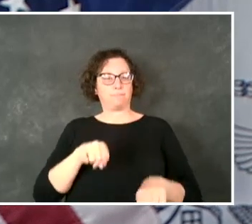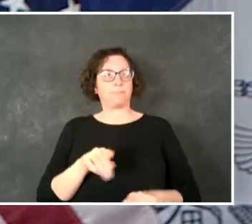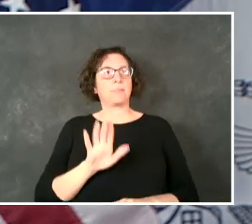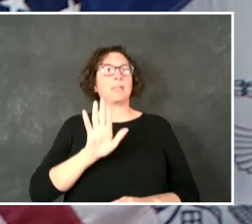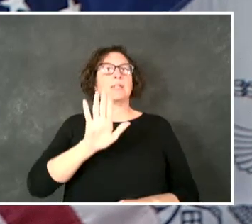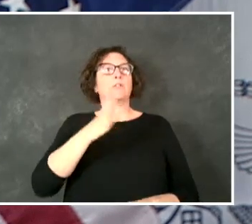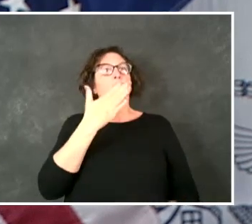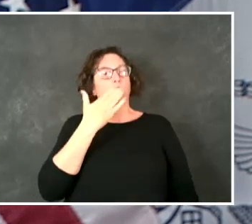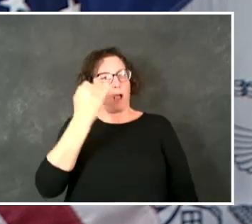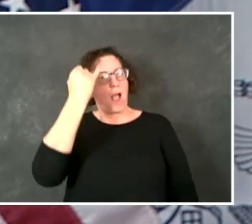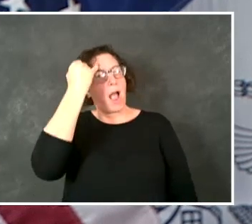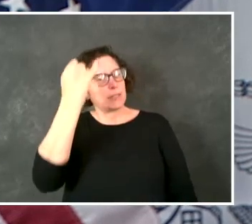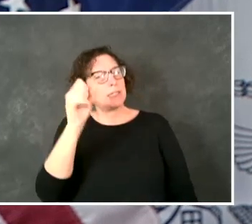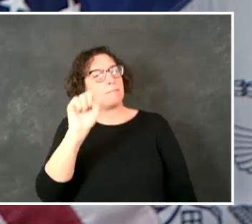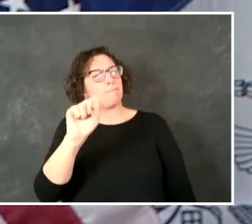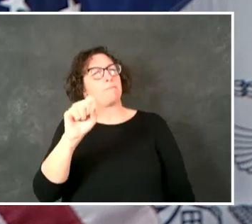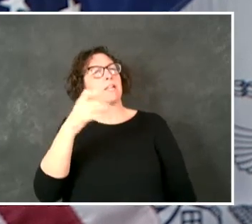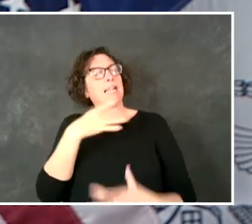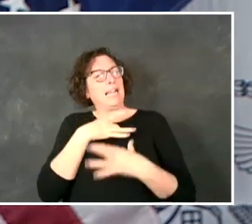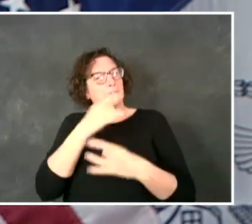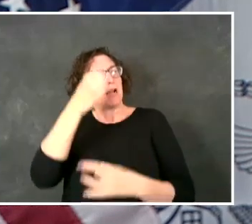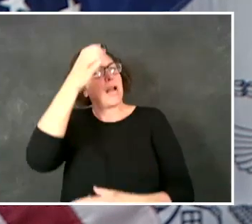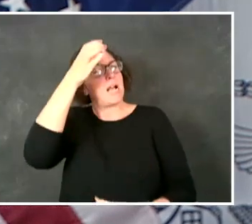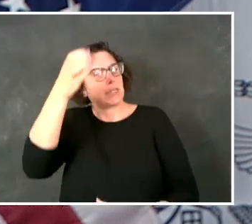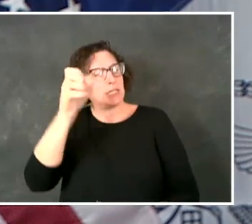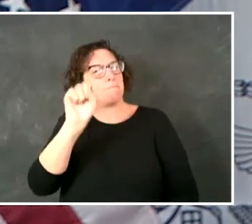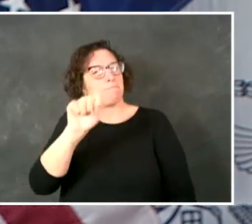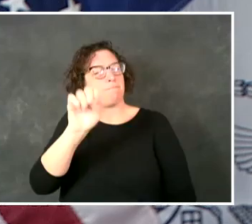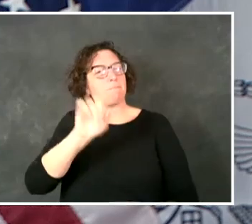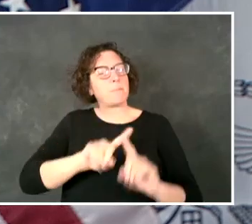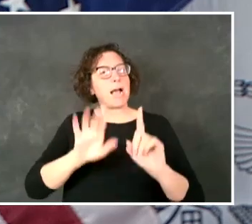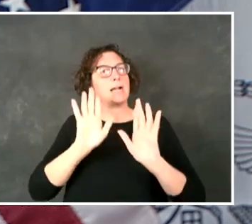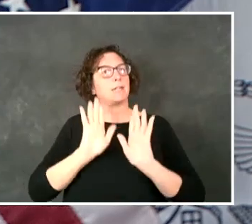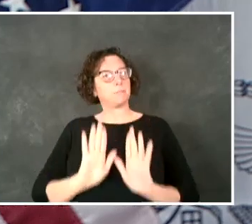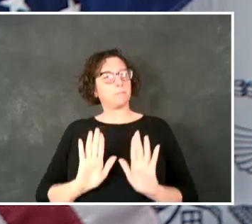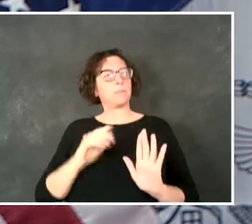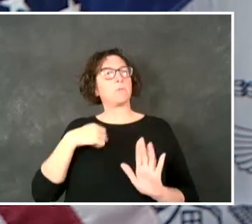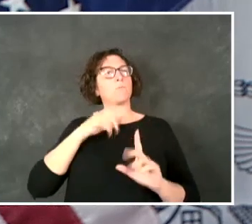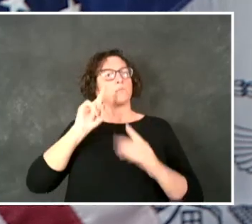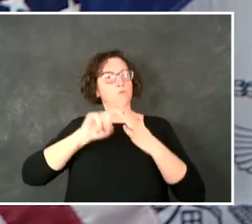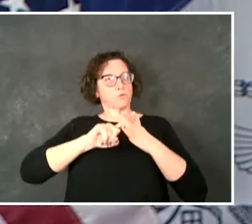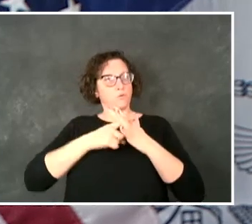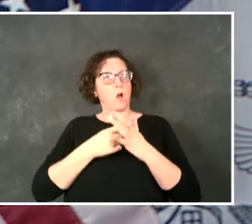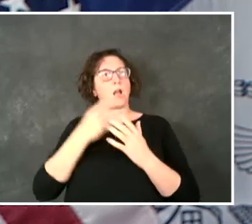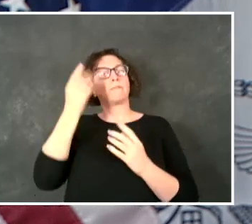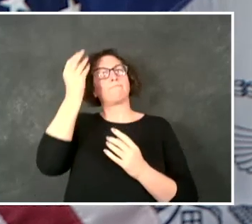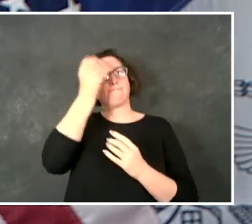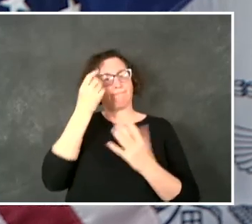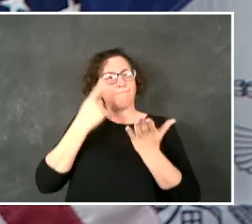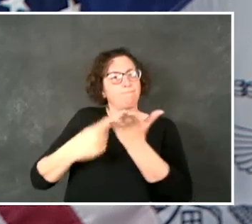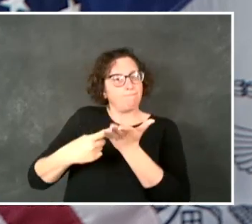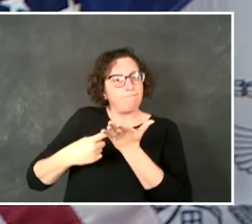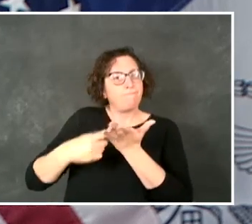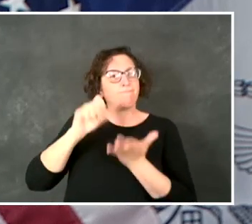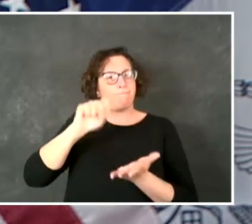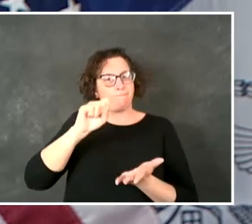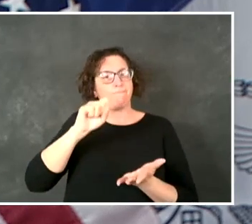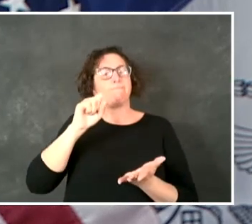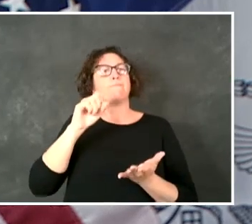TH I AMOUNT OUTDOOR RESTAURANT SPACE IN NEW YORK CITY? HAVE YOU BEGUN DISCUSSIONS ON THAT AND DOOU Y THINITK C AN HAPPEN? YEAH, ANDREW,